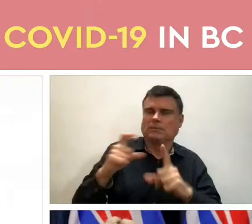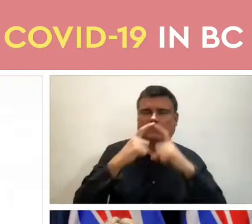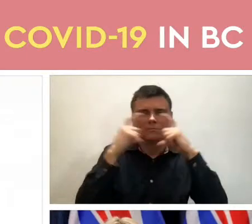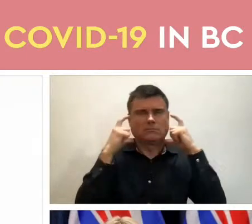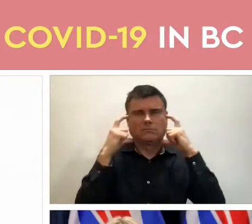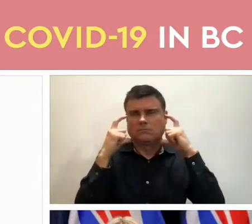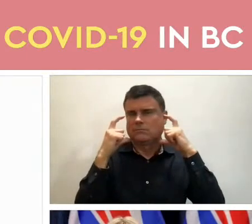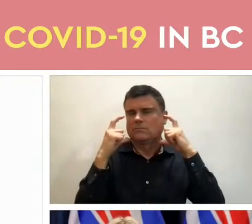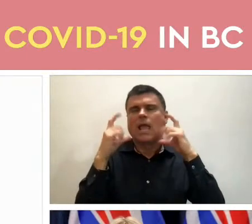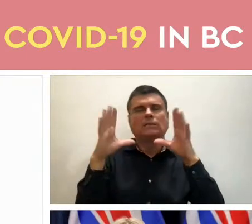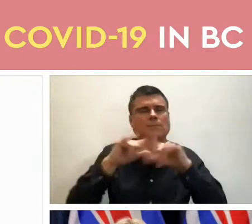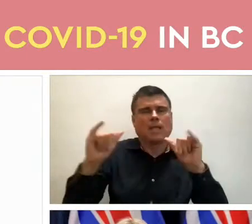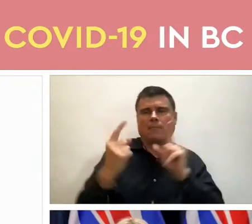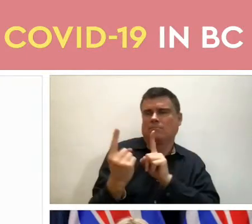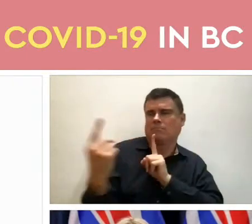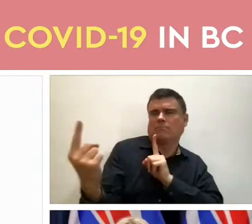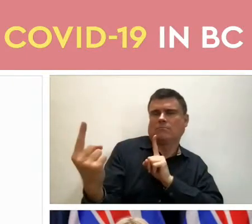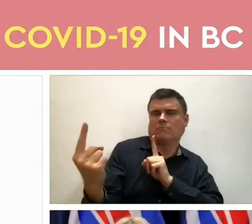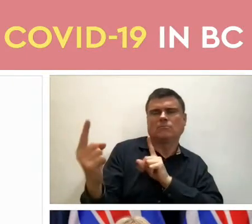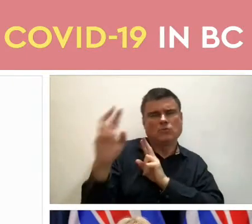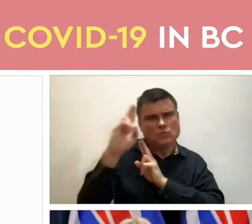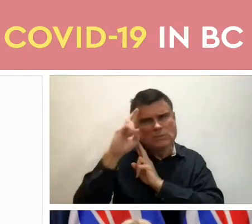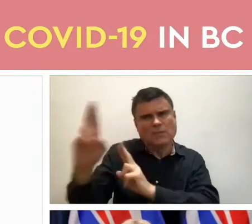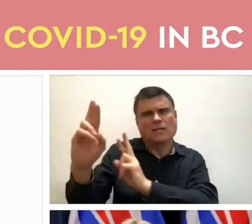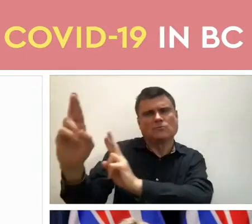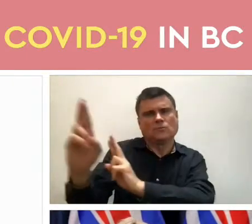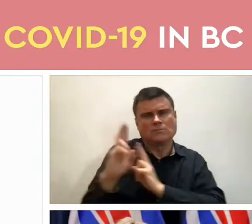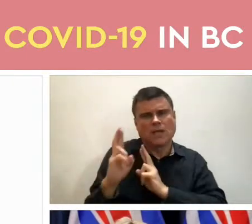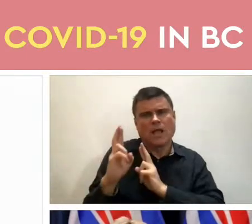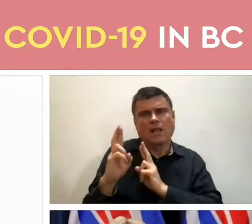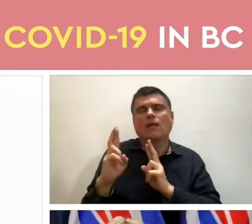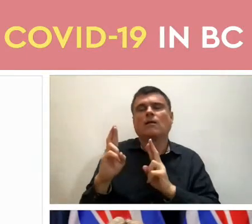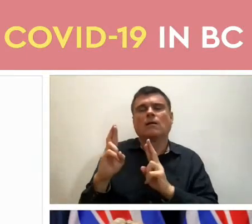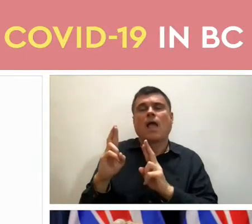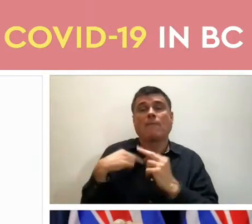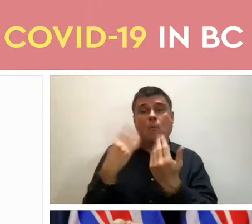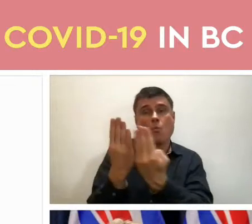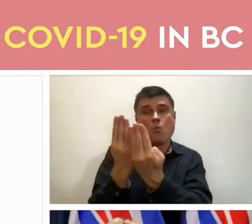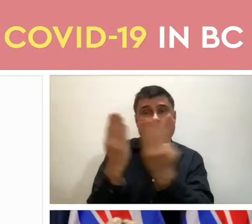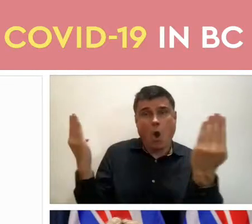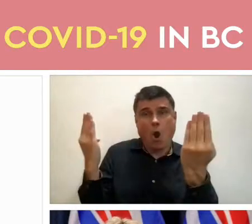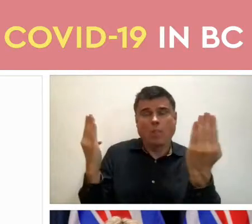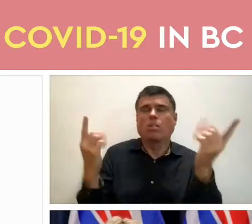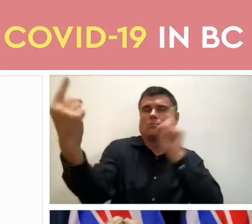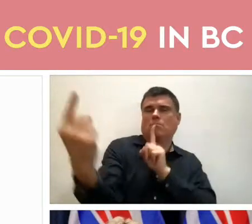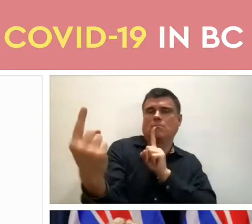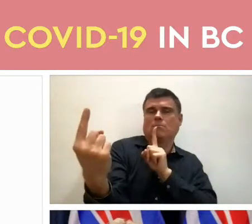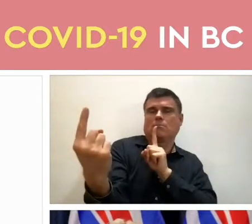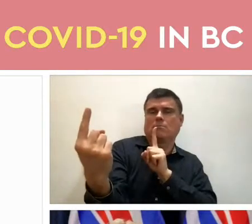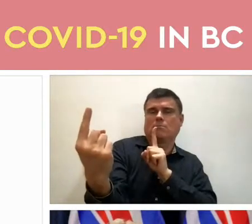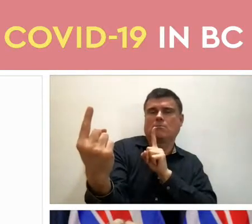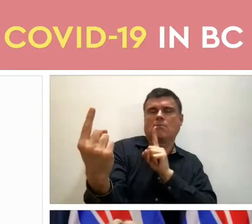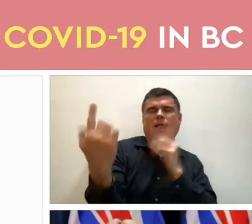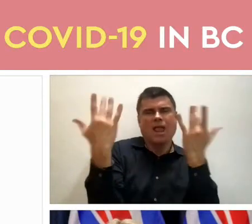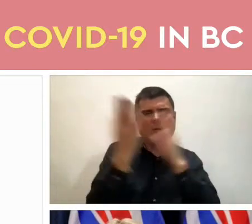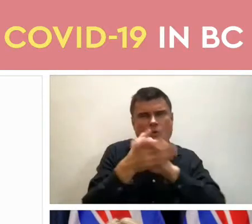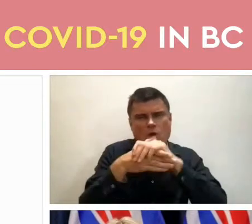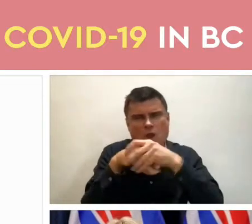Stay behind barriers. Wash your hands. Increase ventilation. These are all things that we can